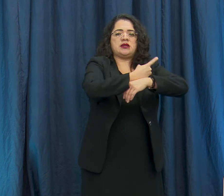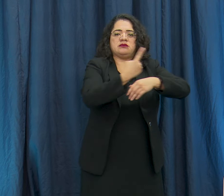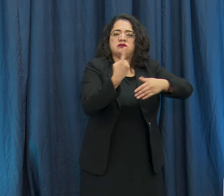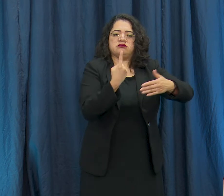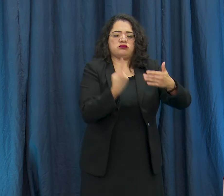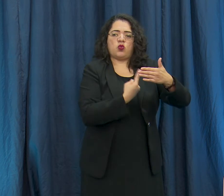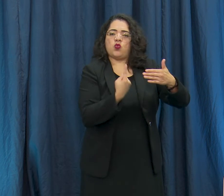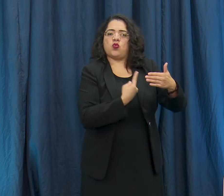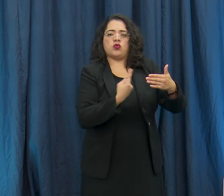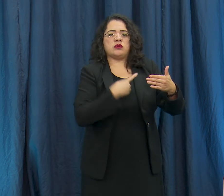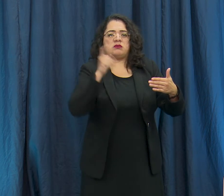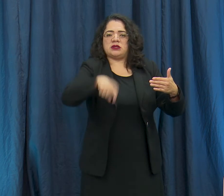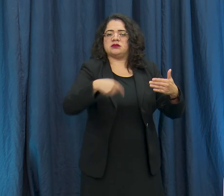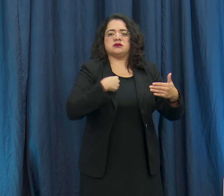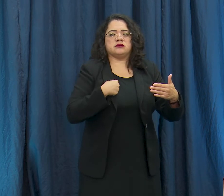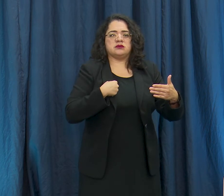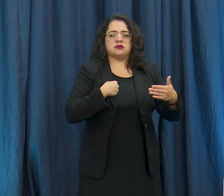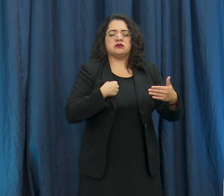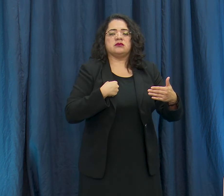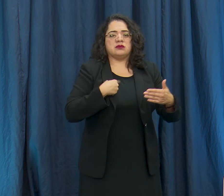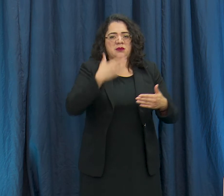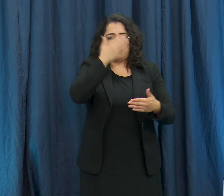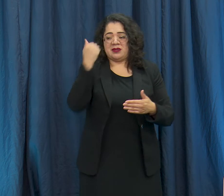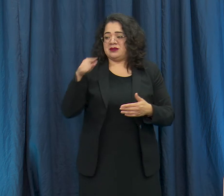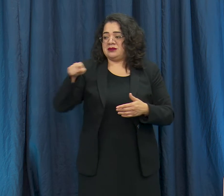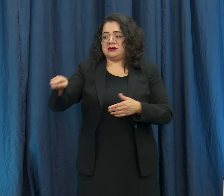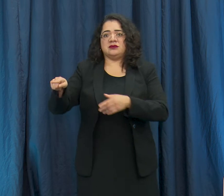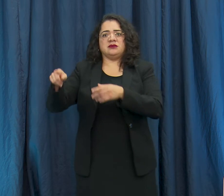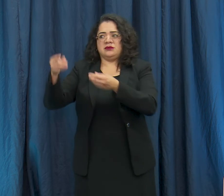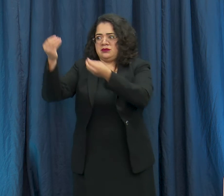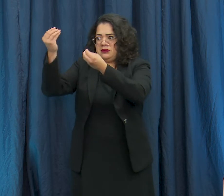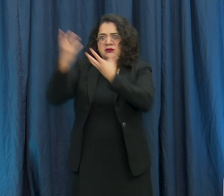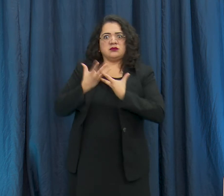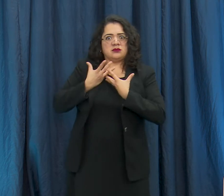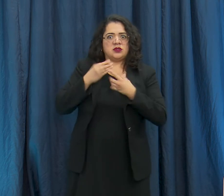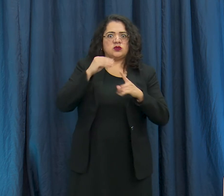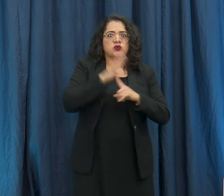con una persona que tuvo que tenia or puede tener